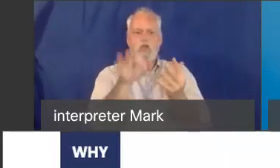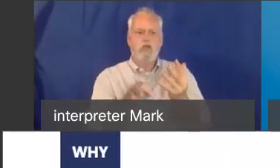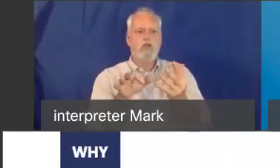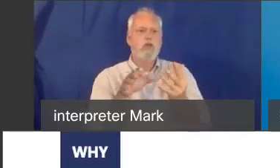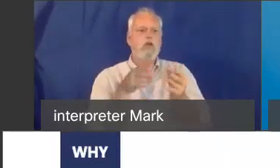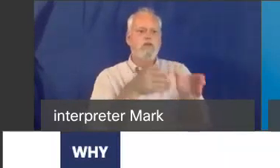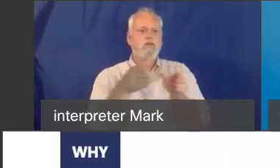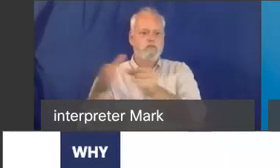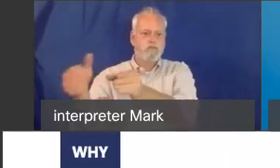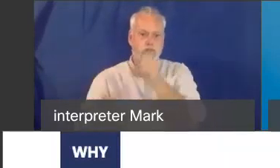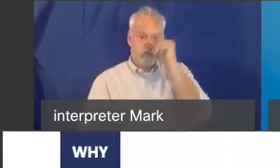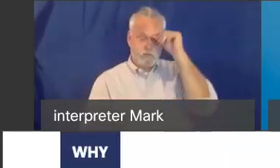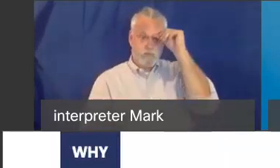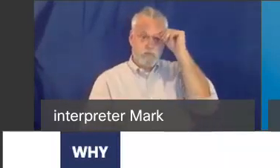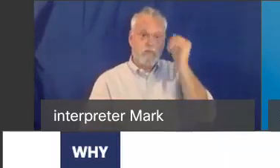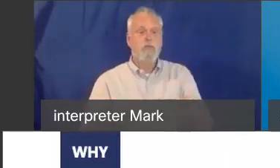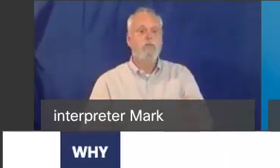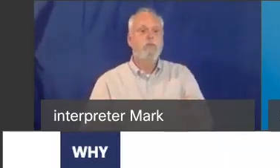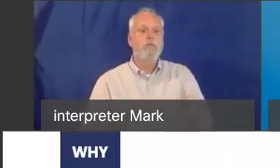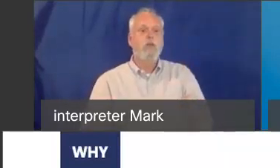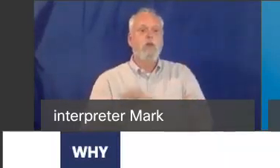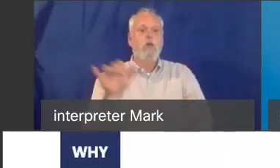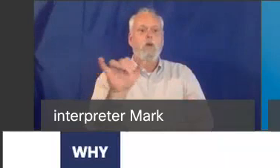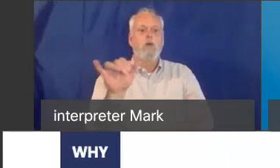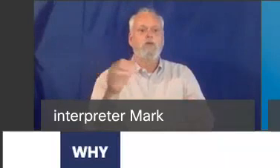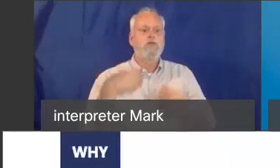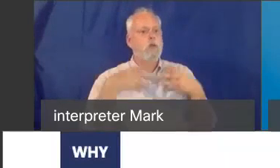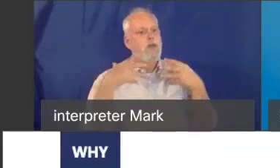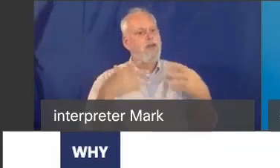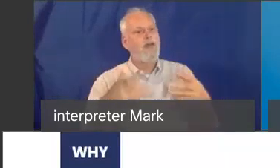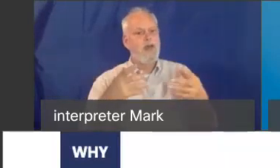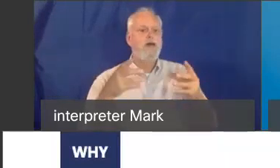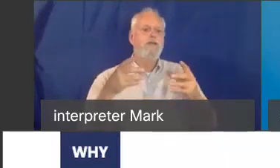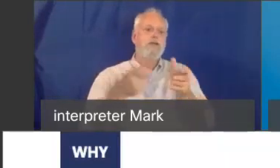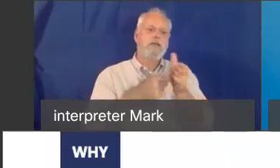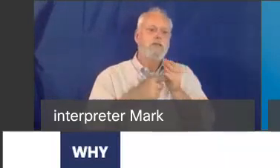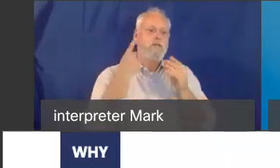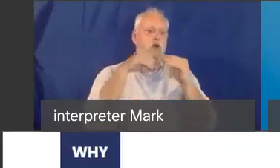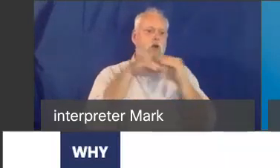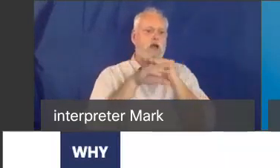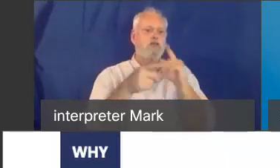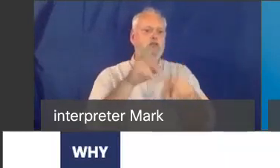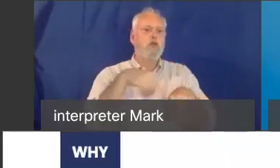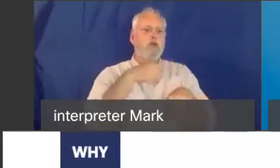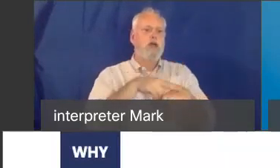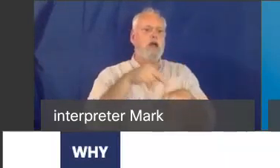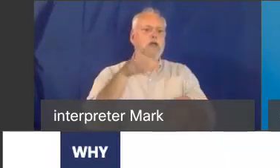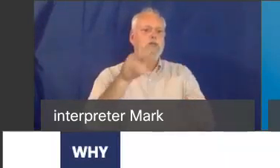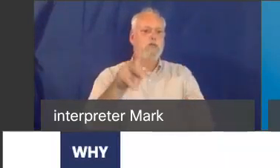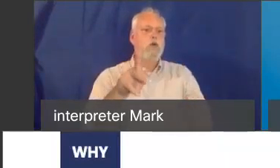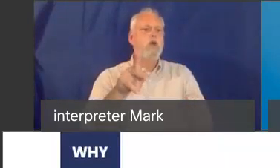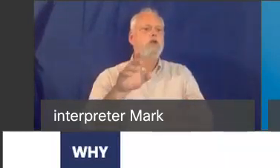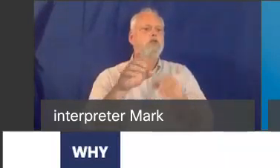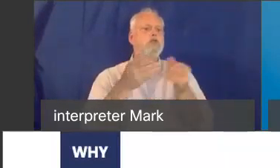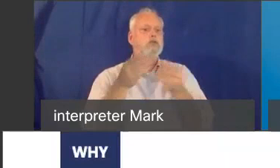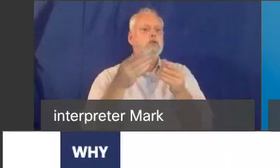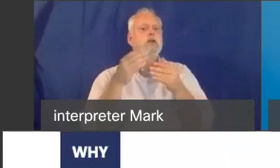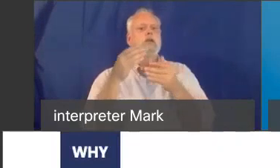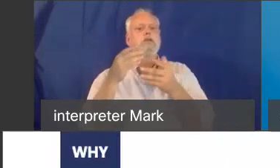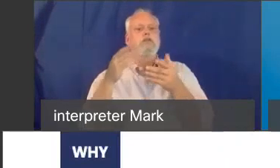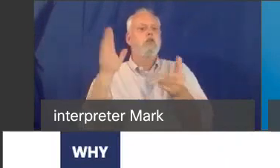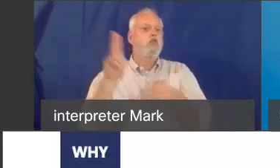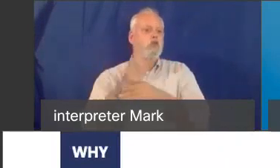Um, also the heavy demand for access to the national park service assets, merits designs for active transportation, using less space and serving more people.